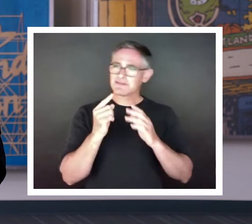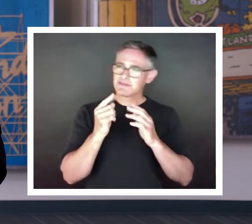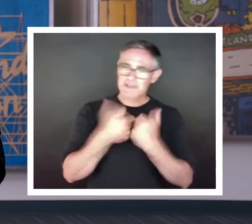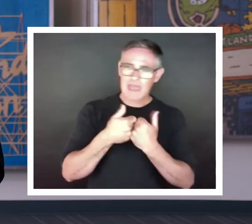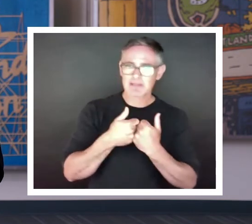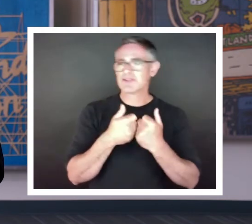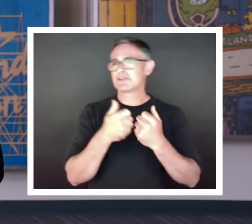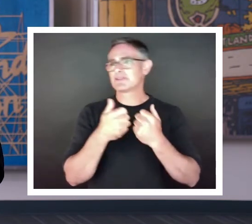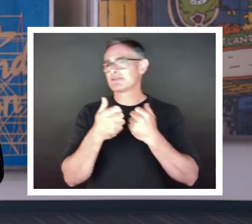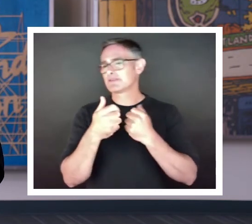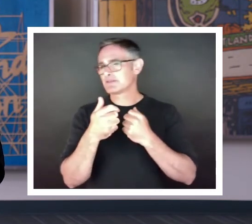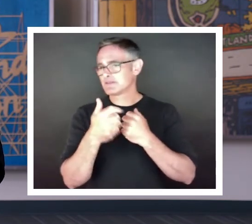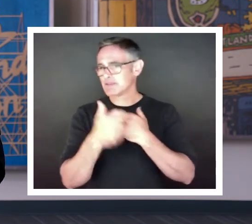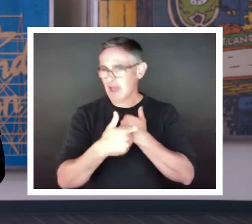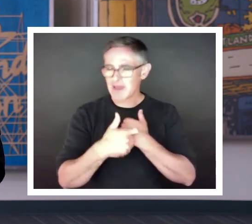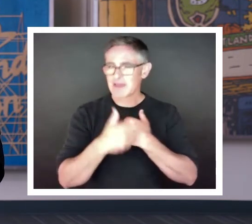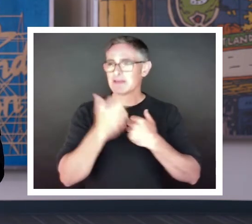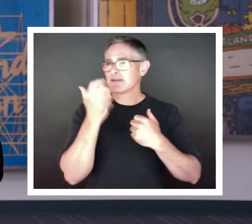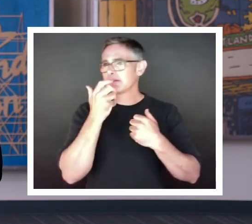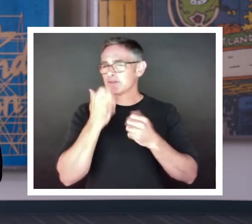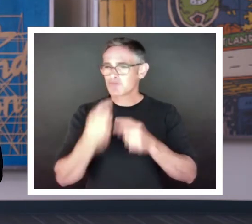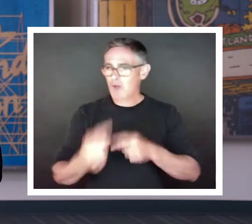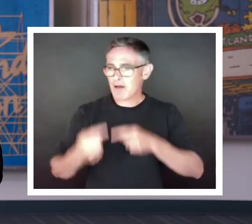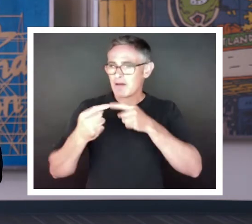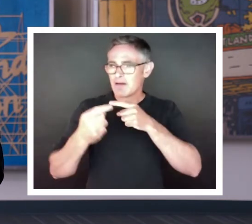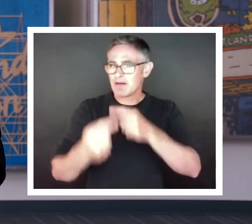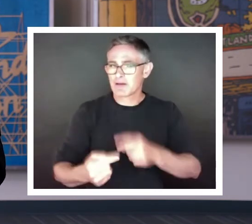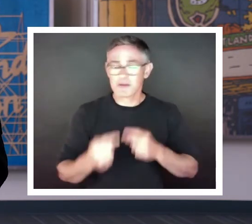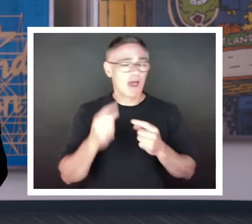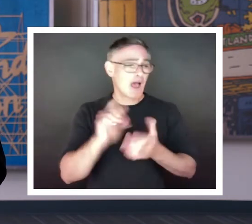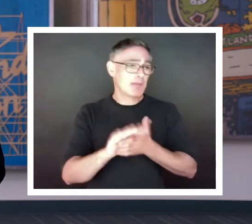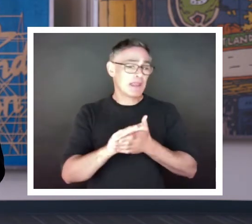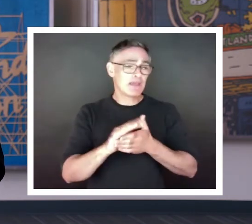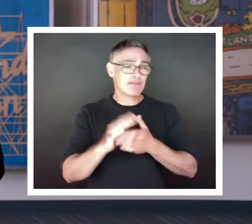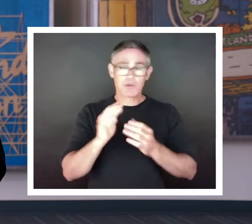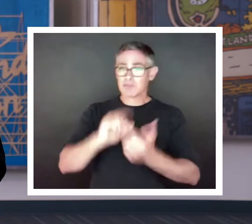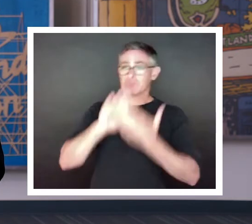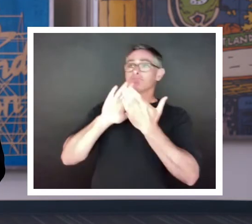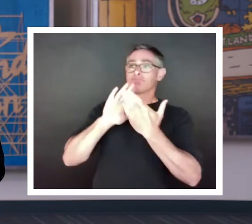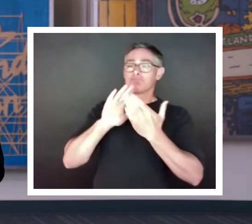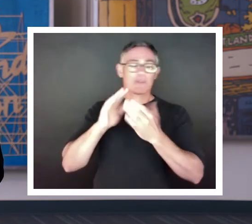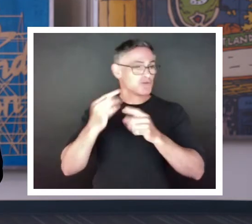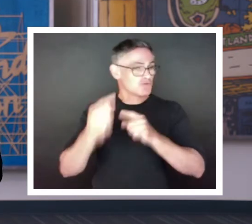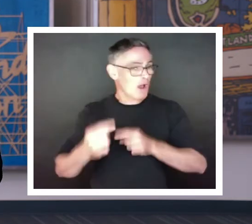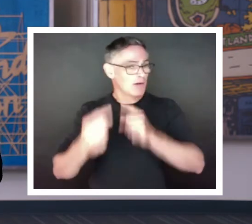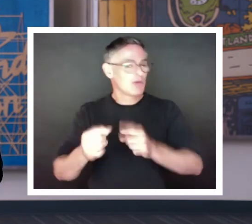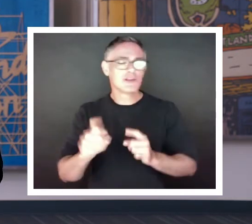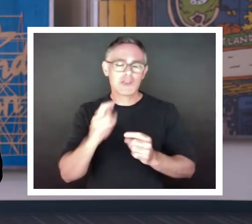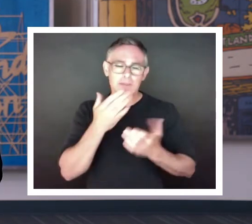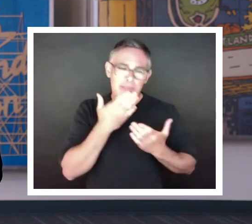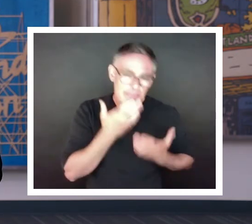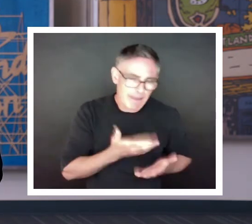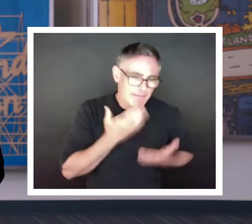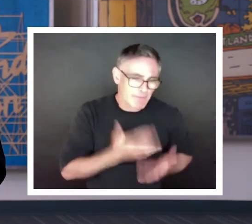through the struggles. I believe that as we encounter struggle, we must become thankful for the smallest of things.